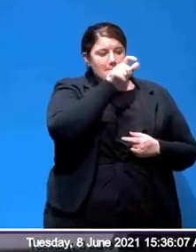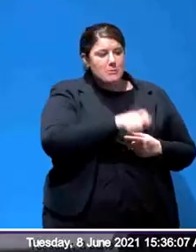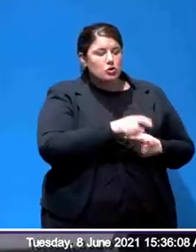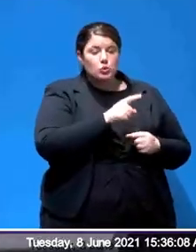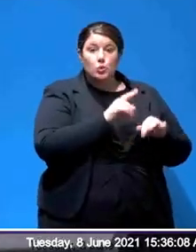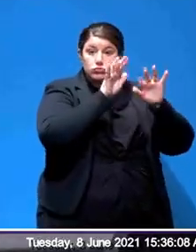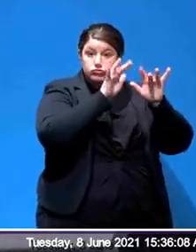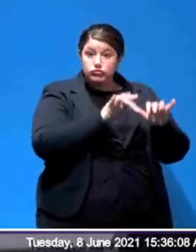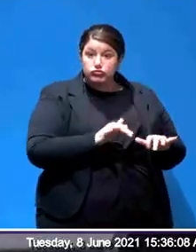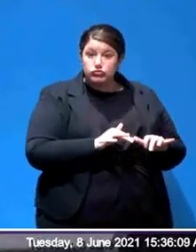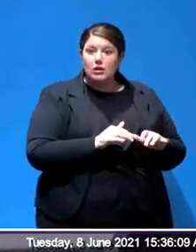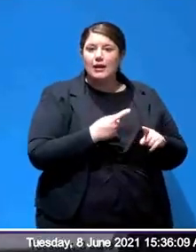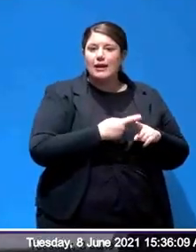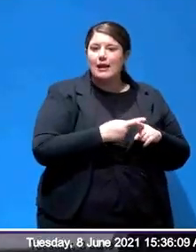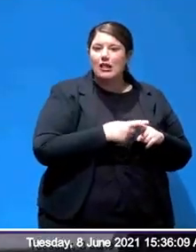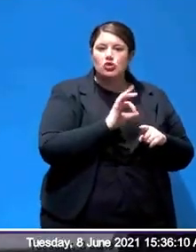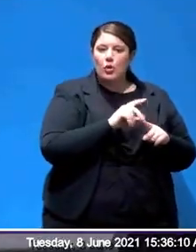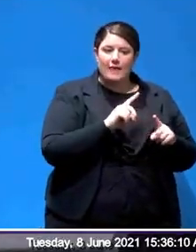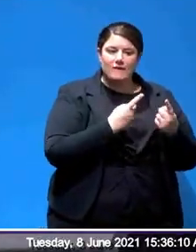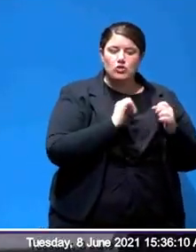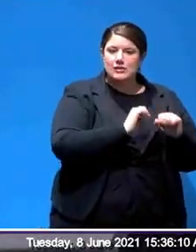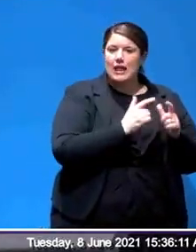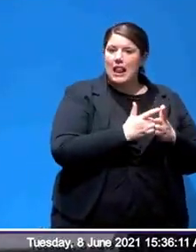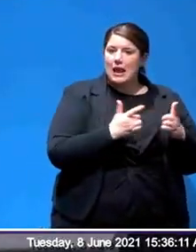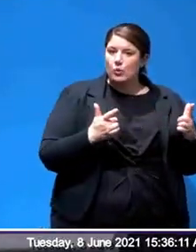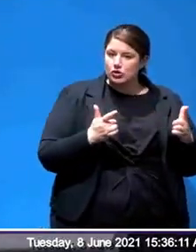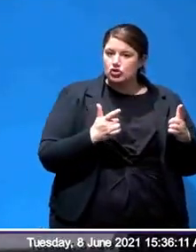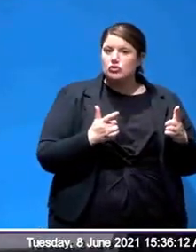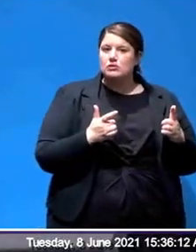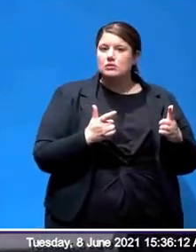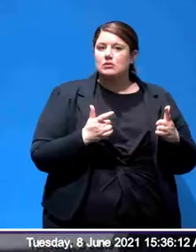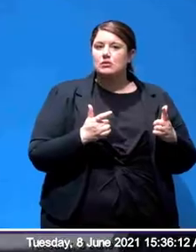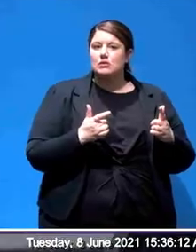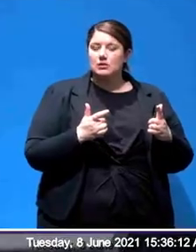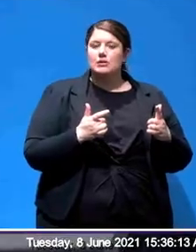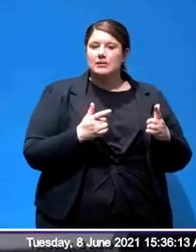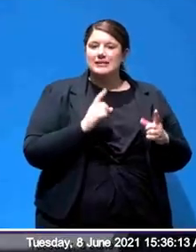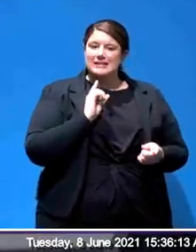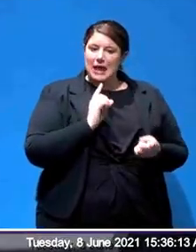person making the report and the person receiving the report, sometimes one